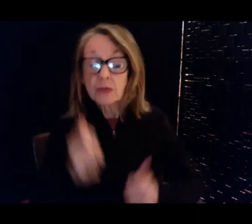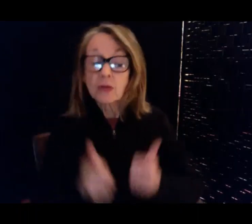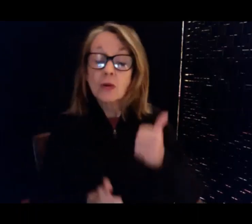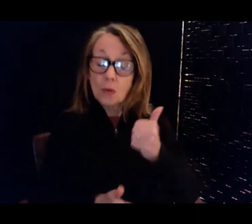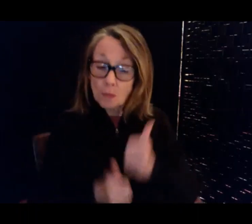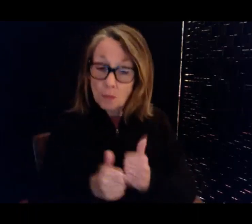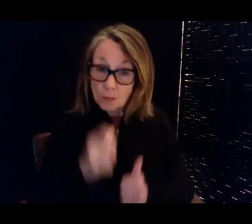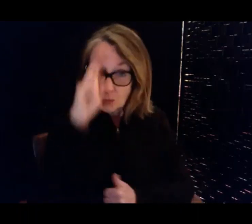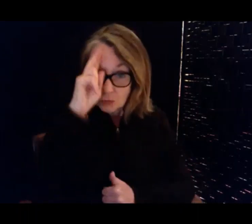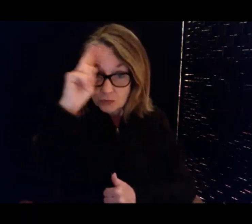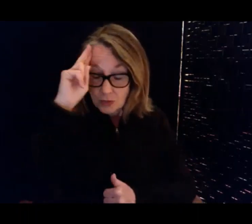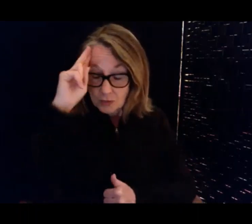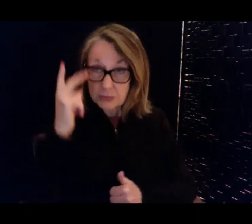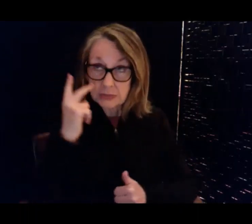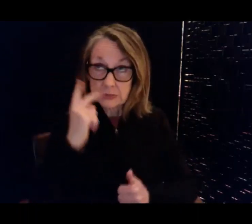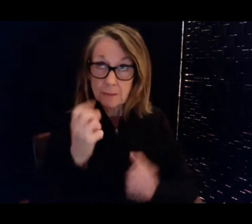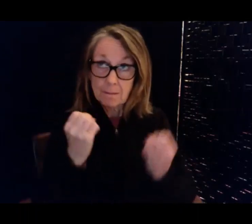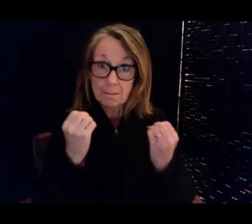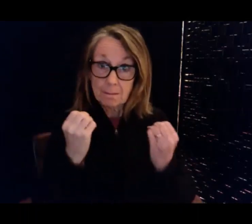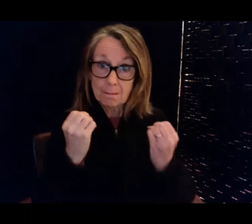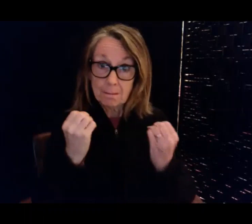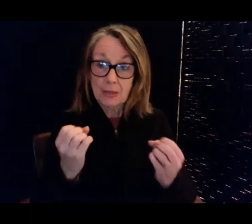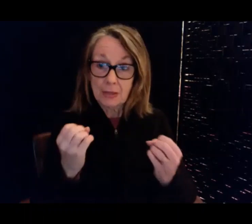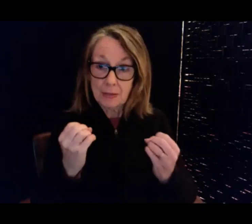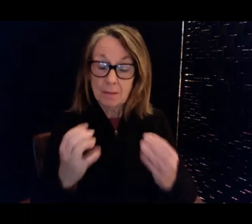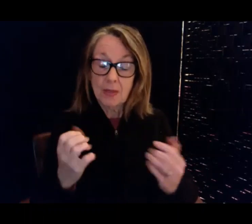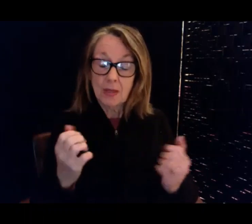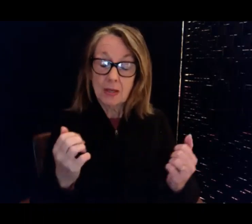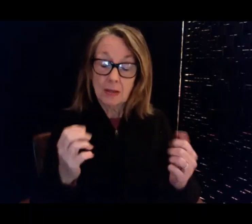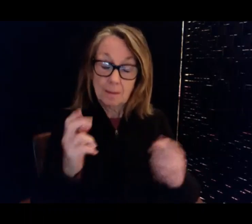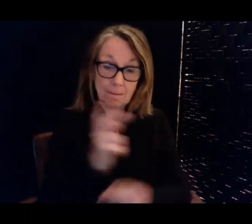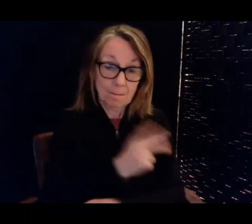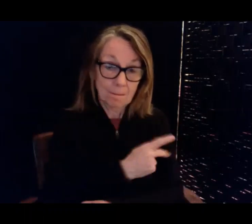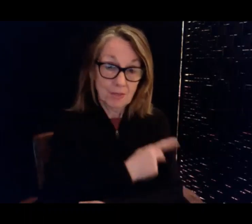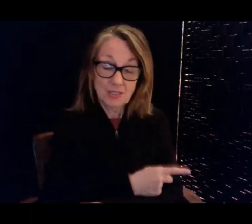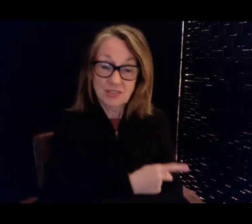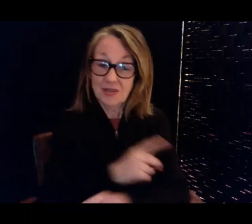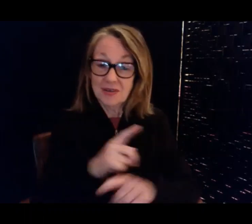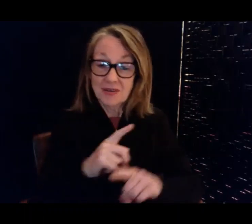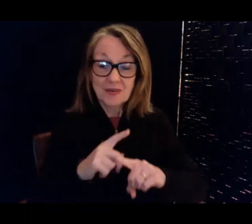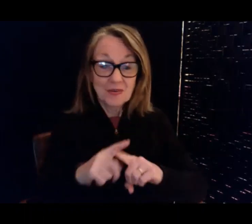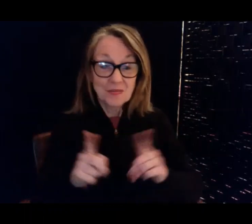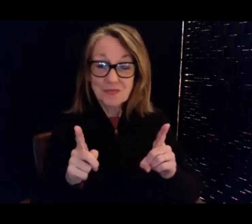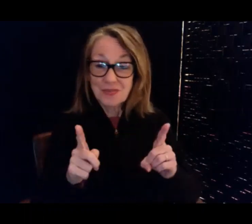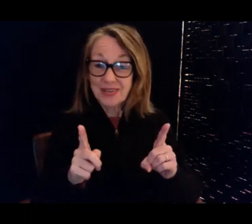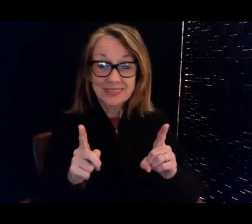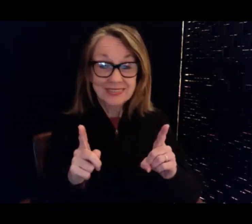of patients and can not provide the same services that they usually do